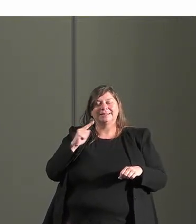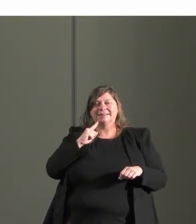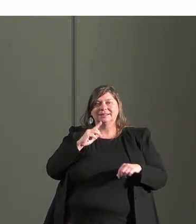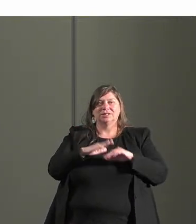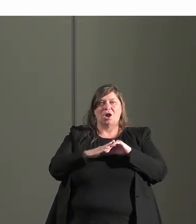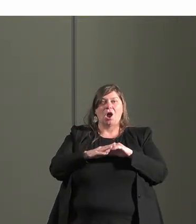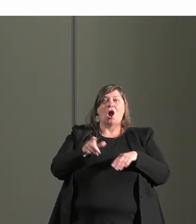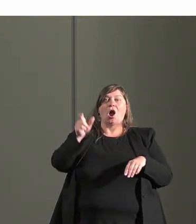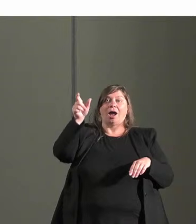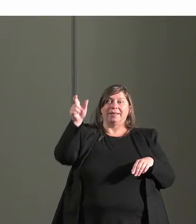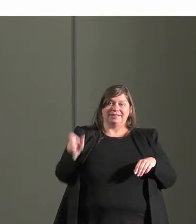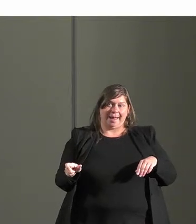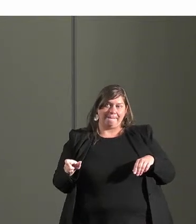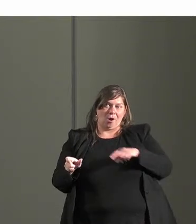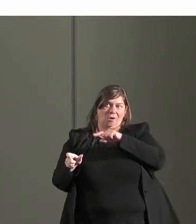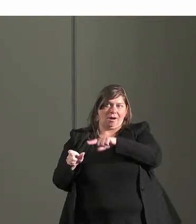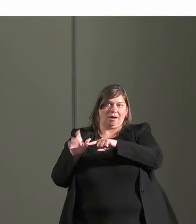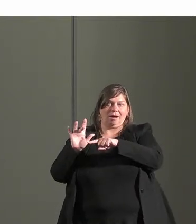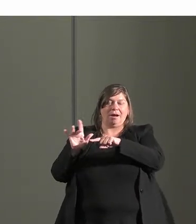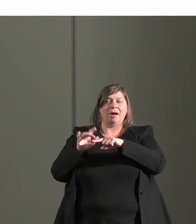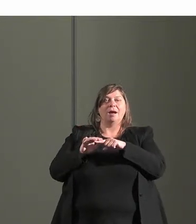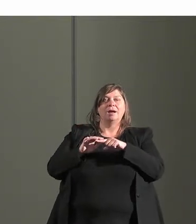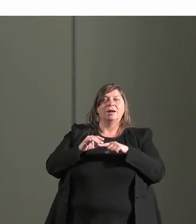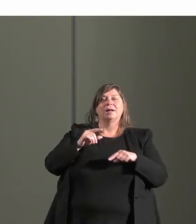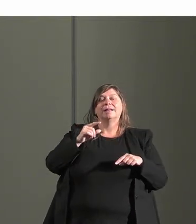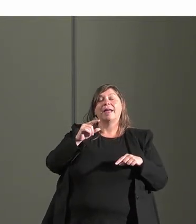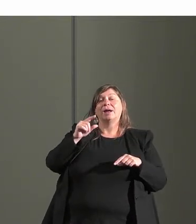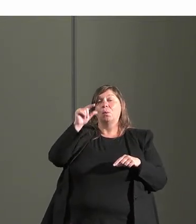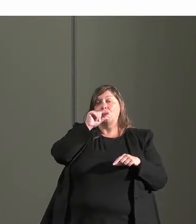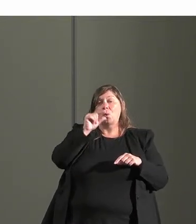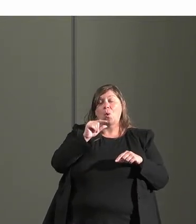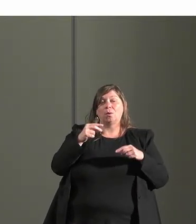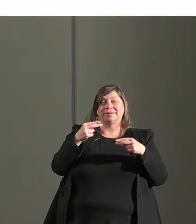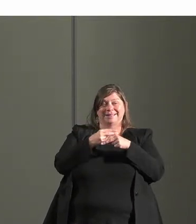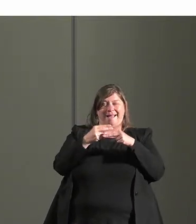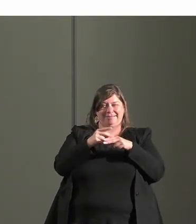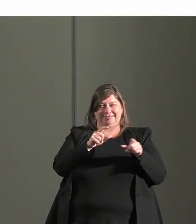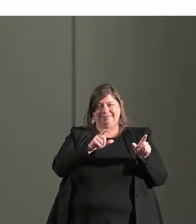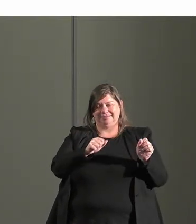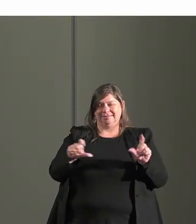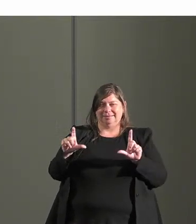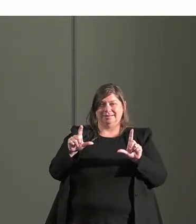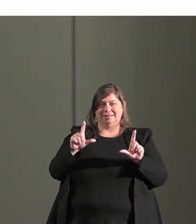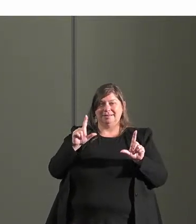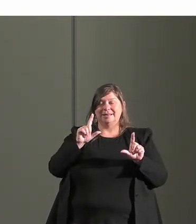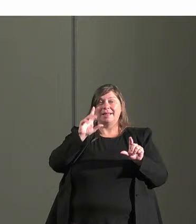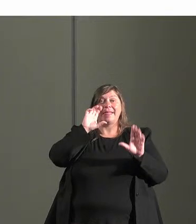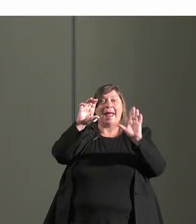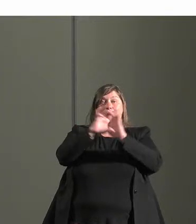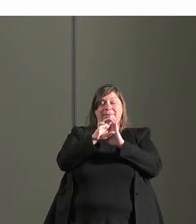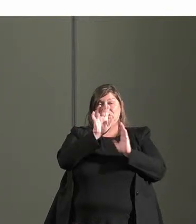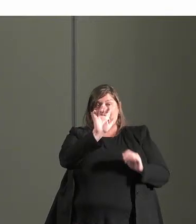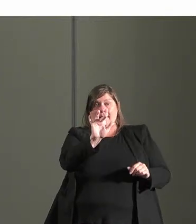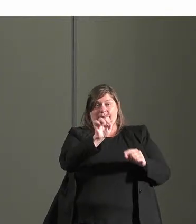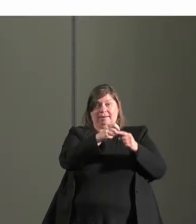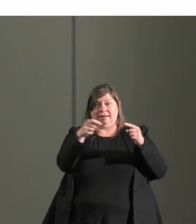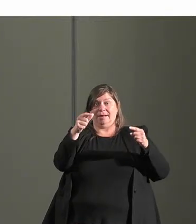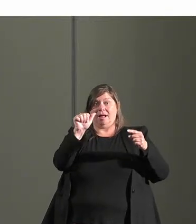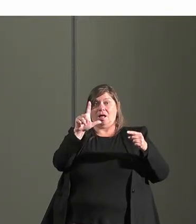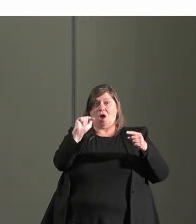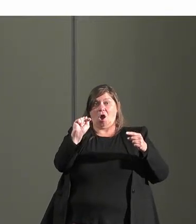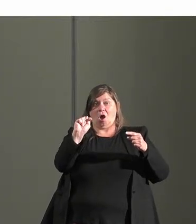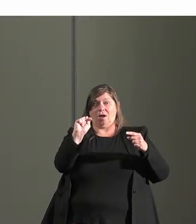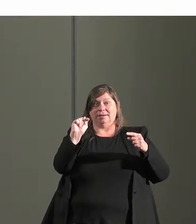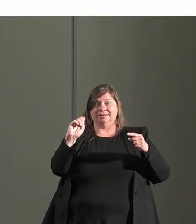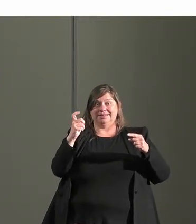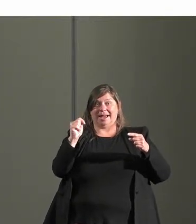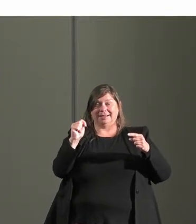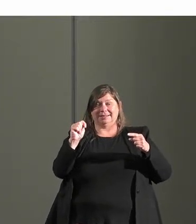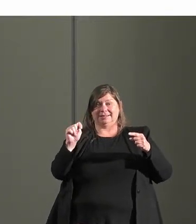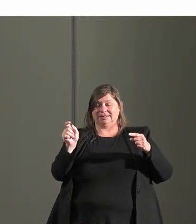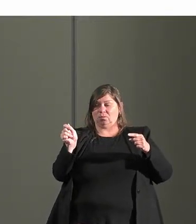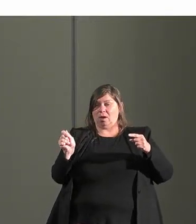improve the UX that way adding alt alt-text is on sidebar and